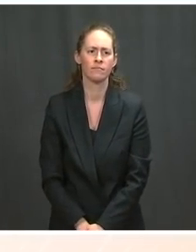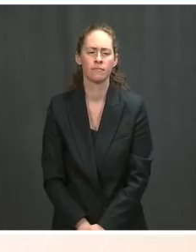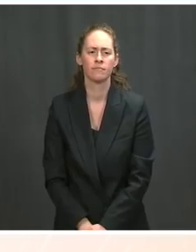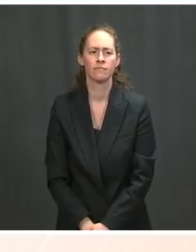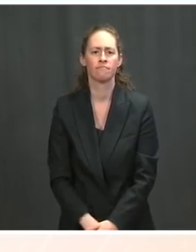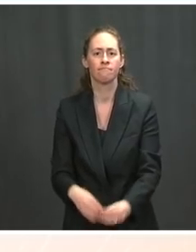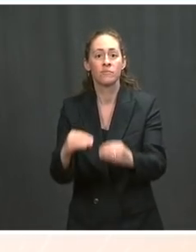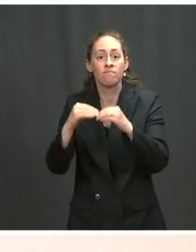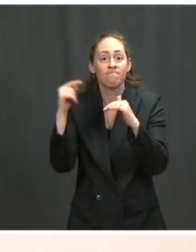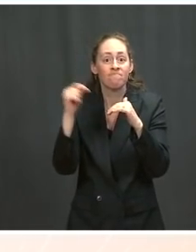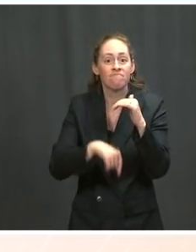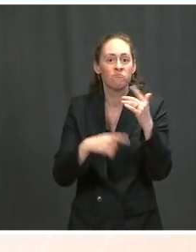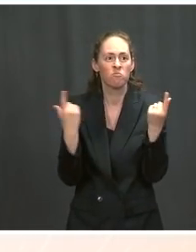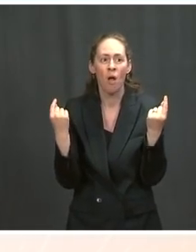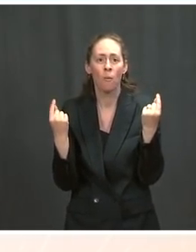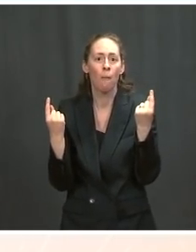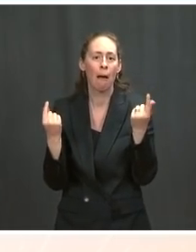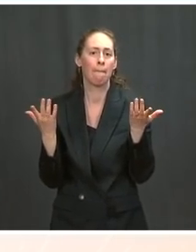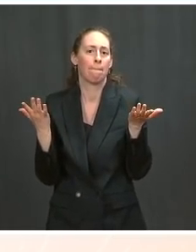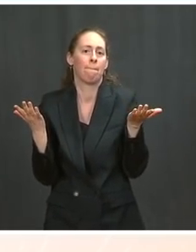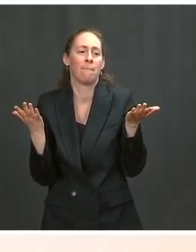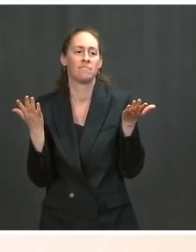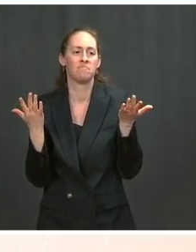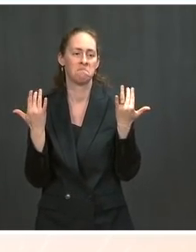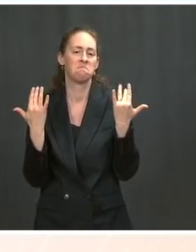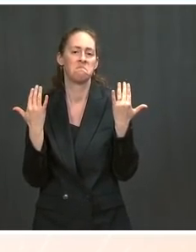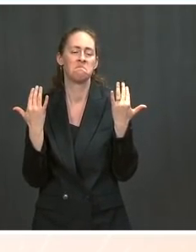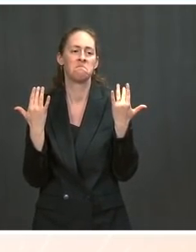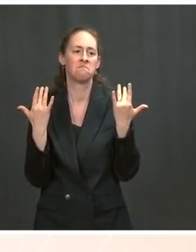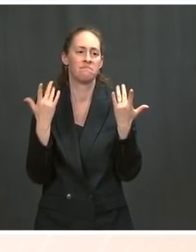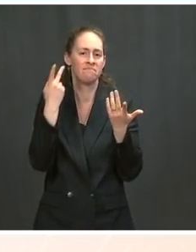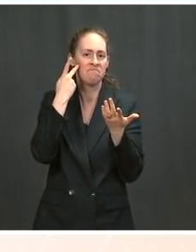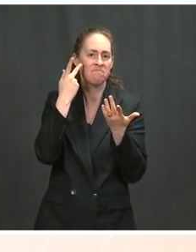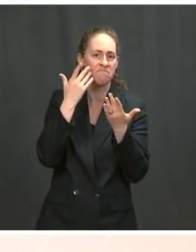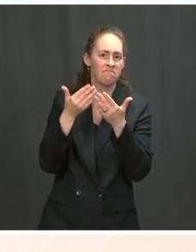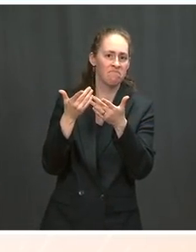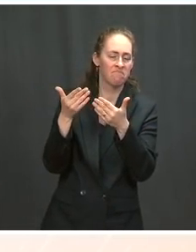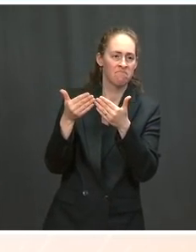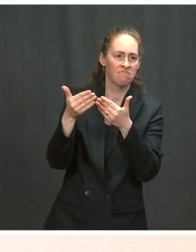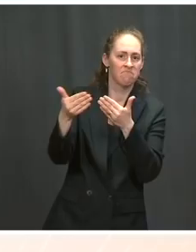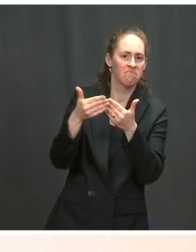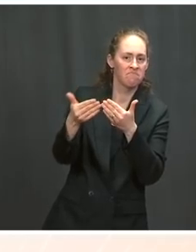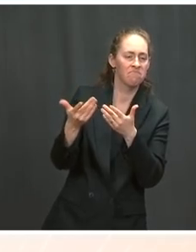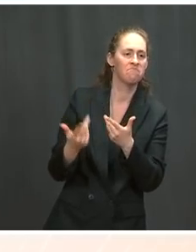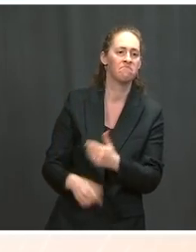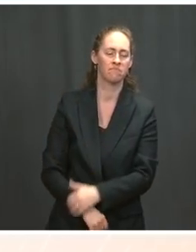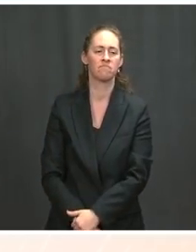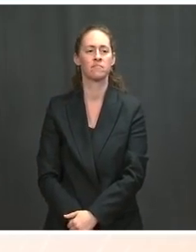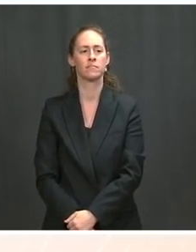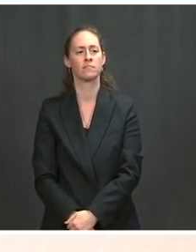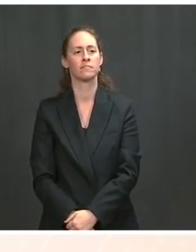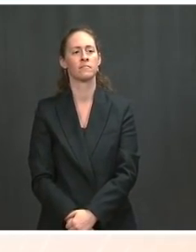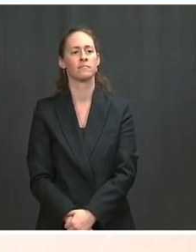There's a couple of weeks before Memorial Day, and we'll just be able to take stock of where we should proceed. As -- and as I've said before,